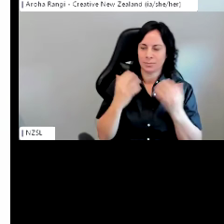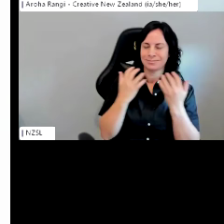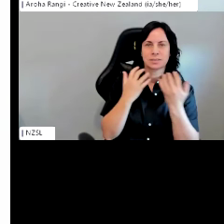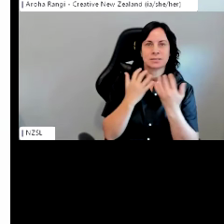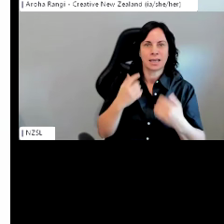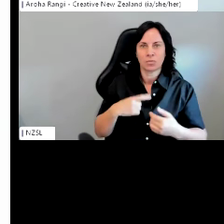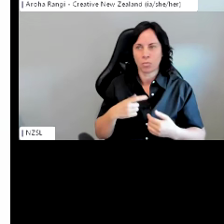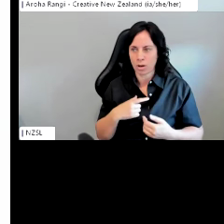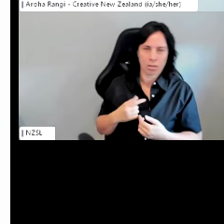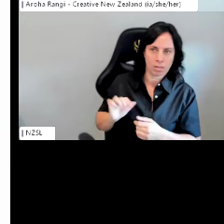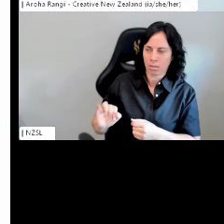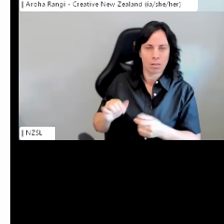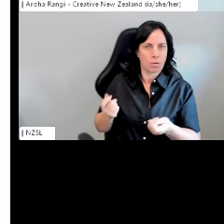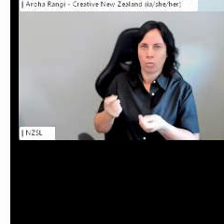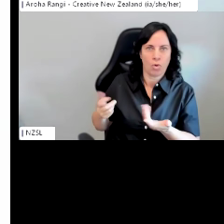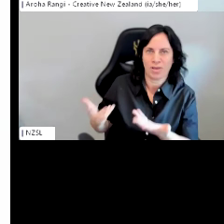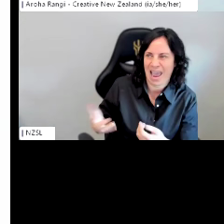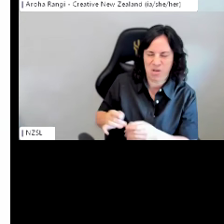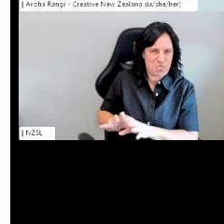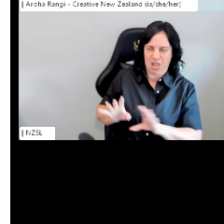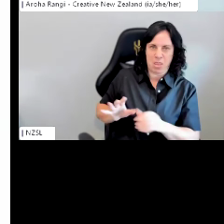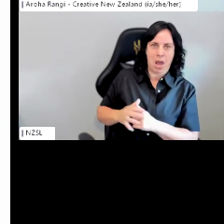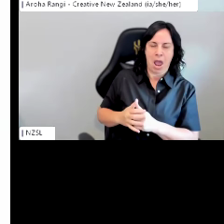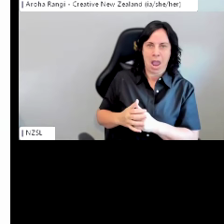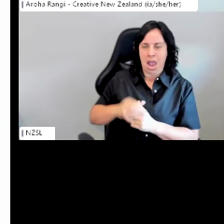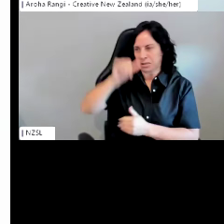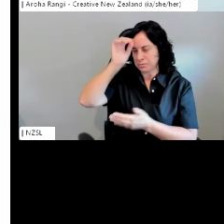how it works and what do you do? They don't even know you know where will I put my coat you know